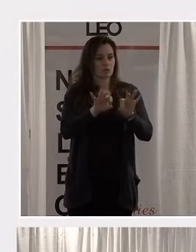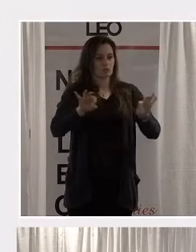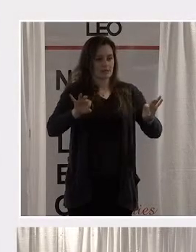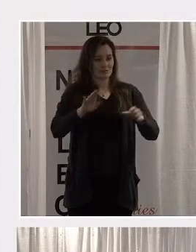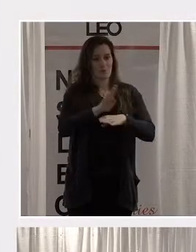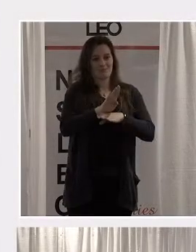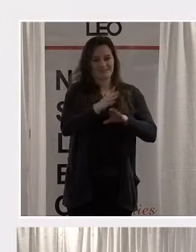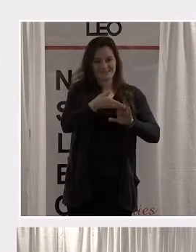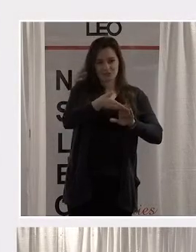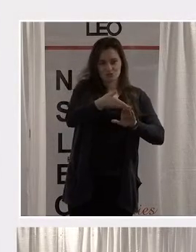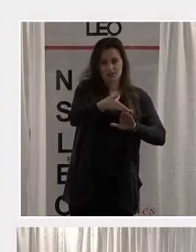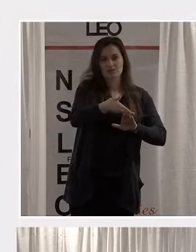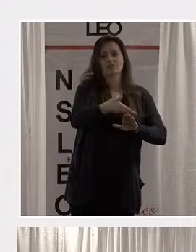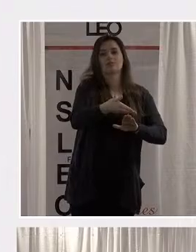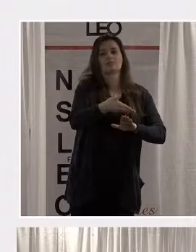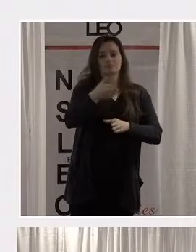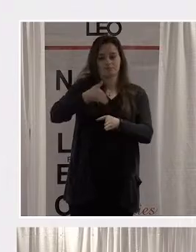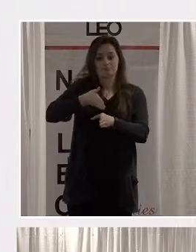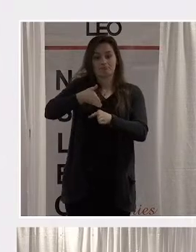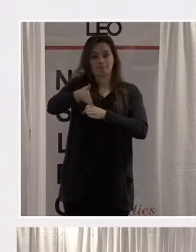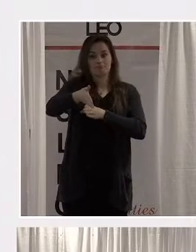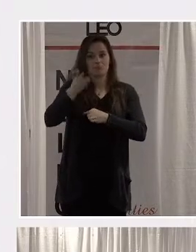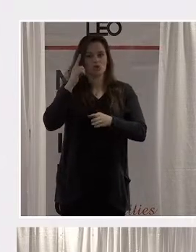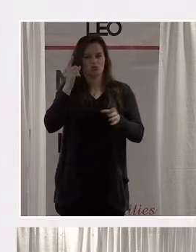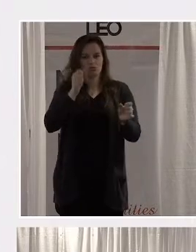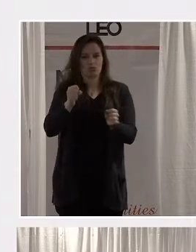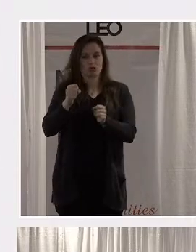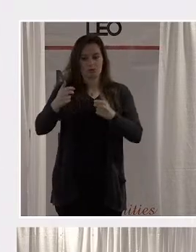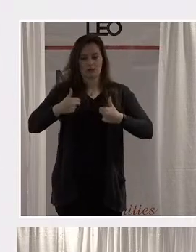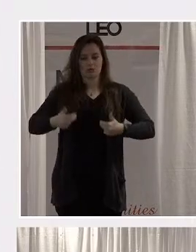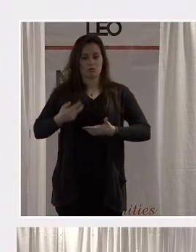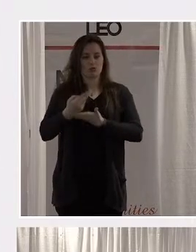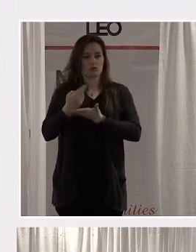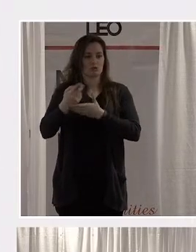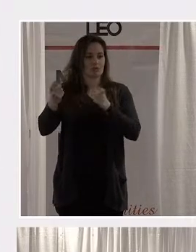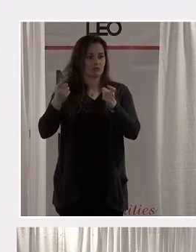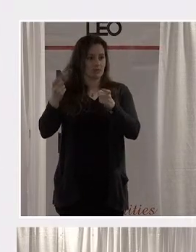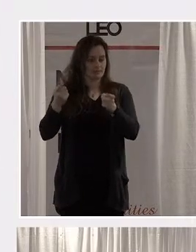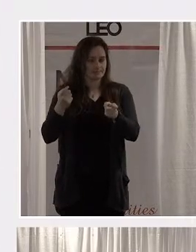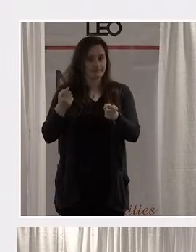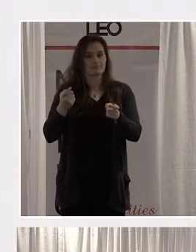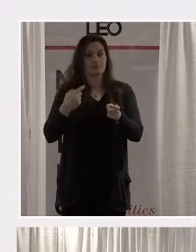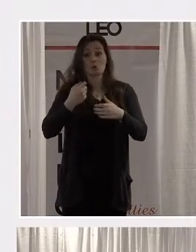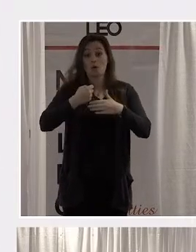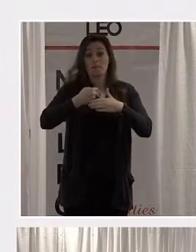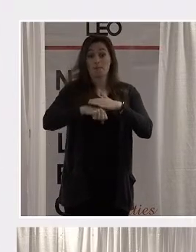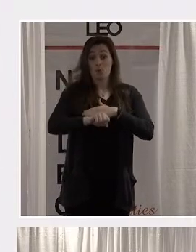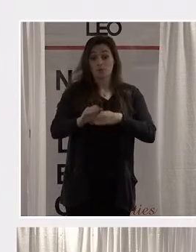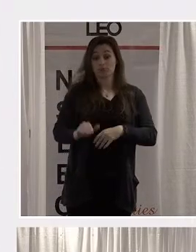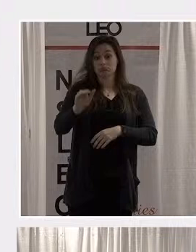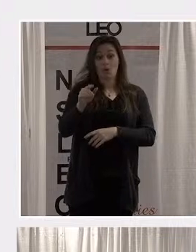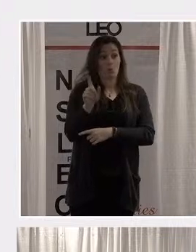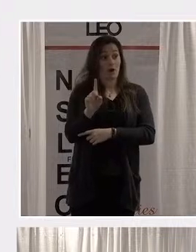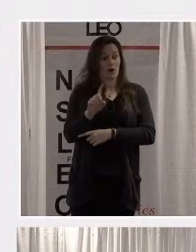MAJORING IN STRATEGIC HUMAN RESOURCE MANAGEMENT. SHE WAS BORN AND RAISED IN HALIFAX, NOVA SCOTIA,